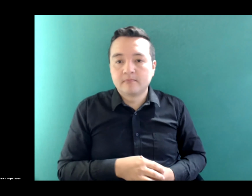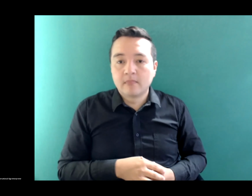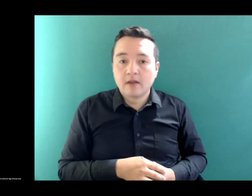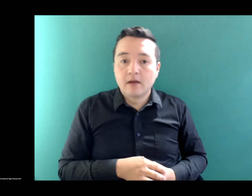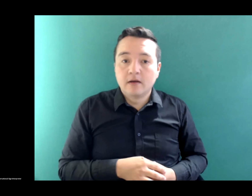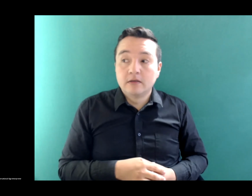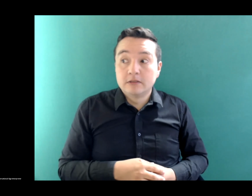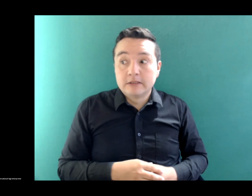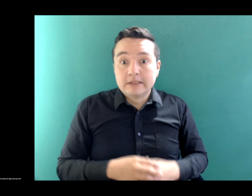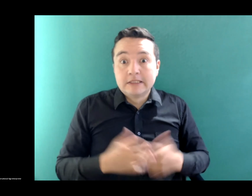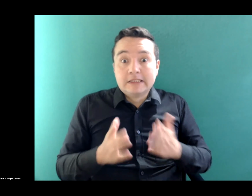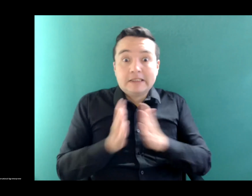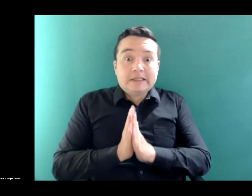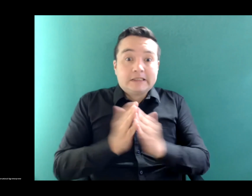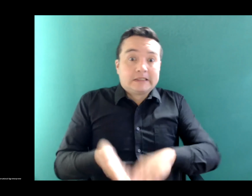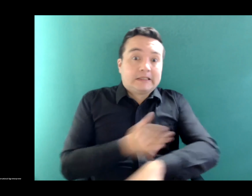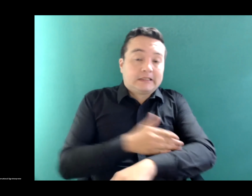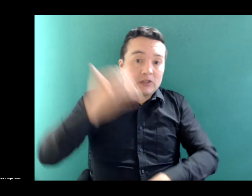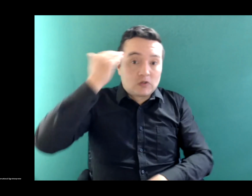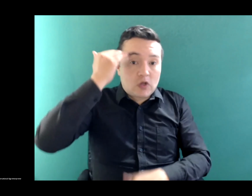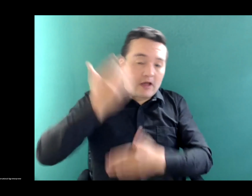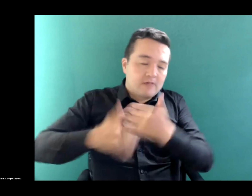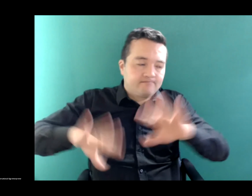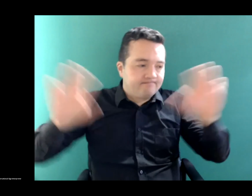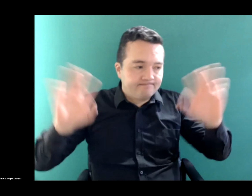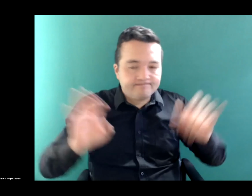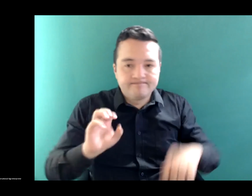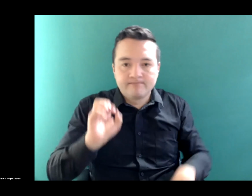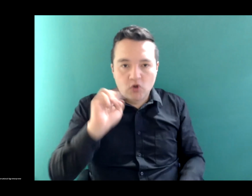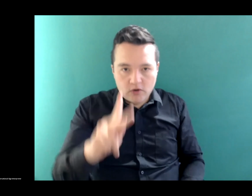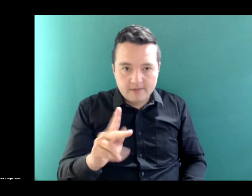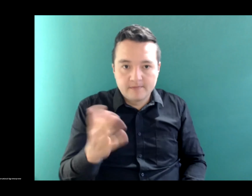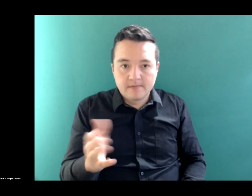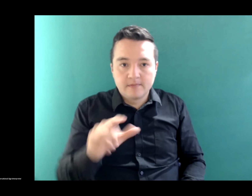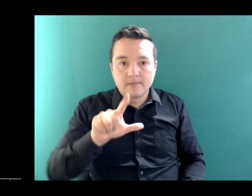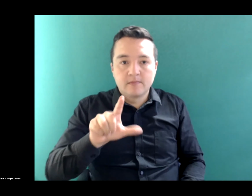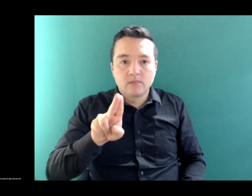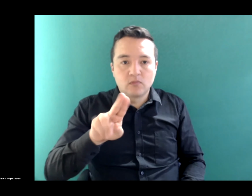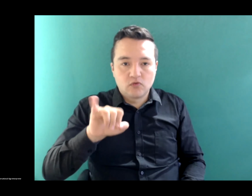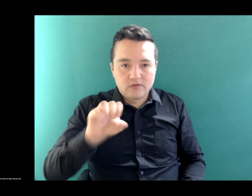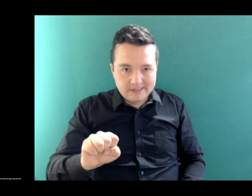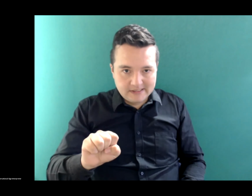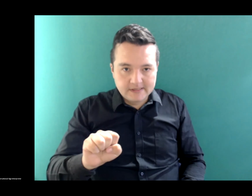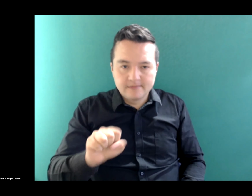Okay. Well then let's move to Brazil. I'm sorry Mr. Carol wasn't able to join us. This is unfortunate. I wish I knew this earlier.